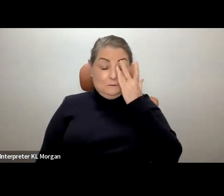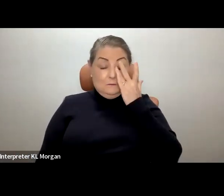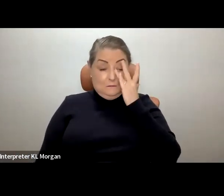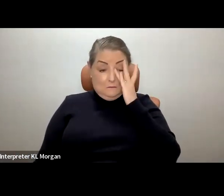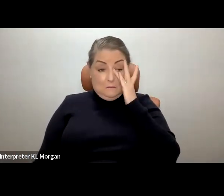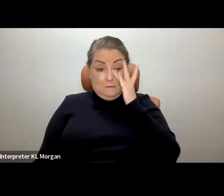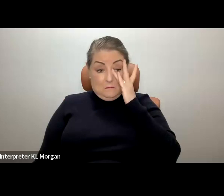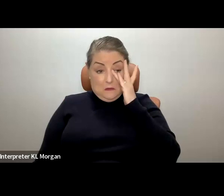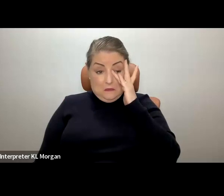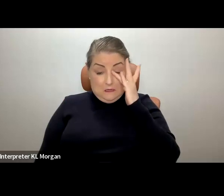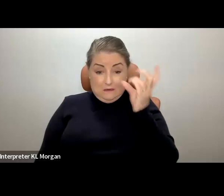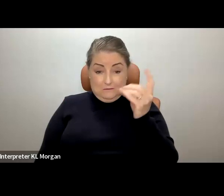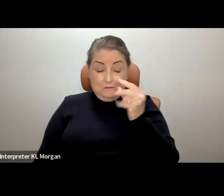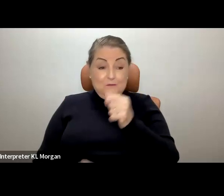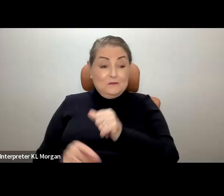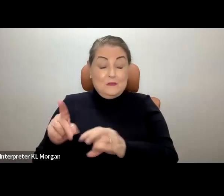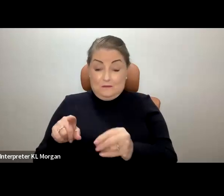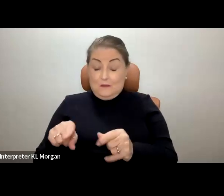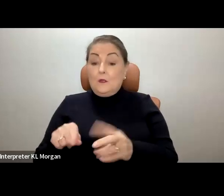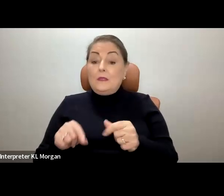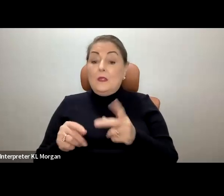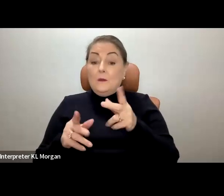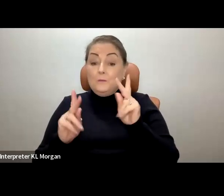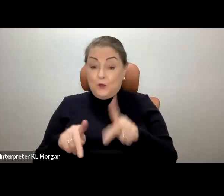[Tania Kalaitzidis] And the person who submitted the question earlier regarding the